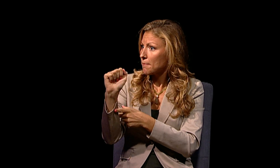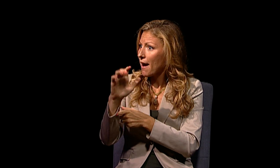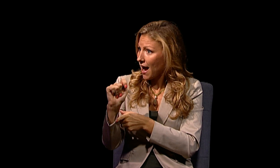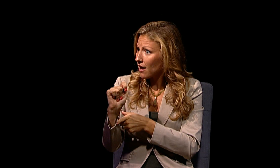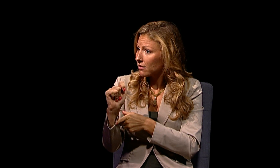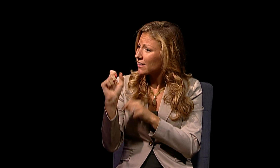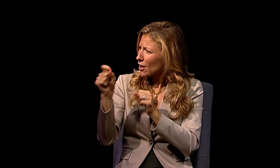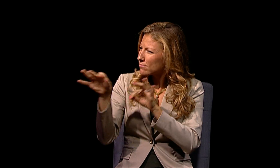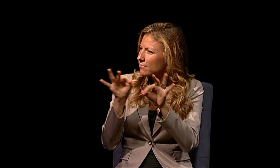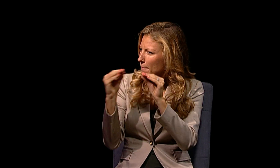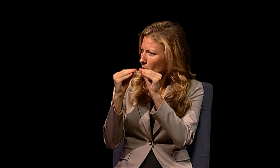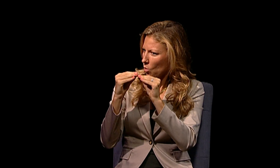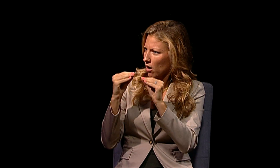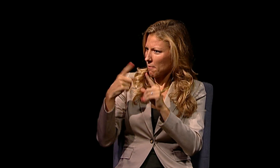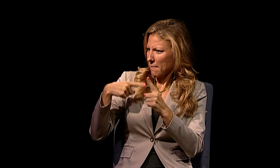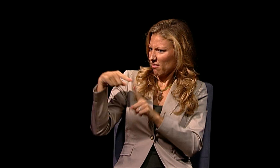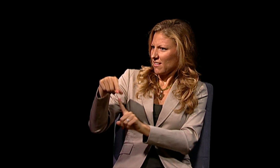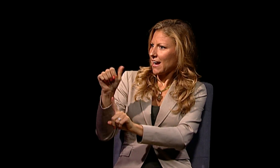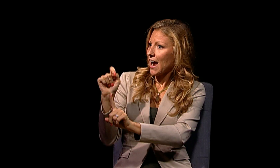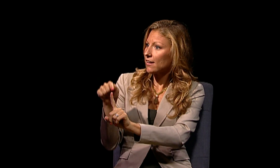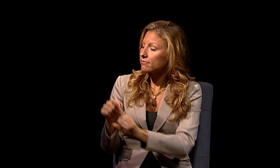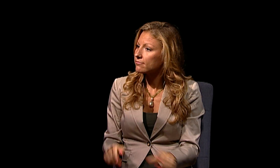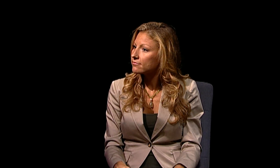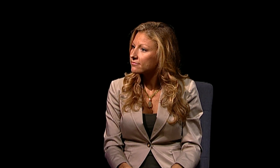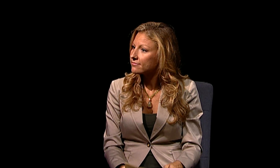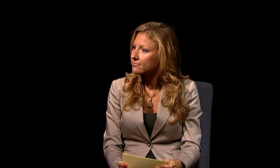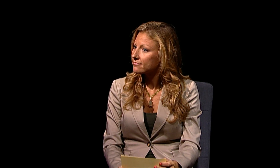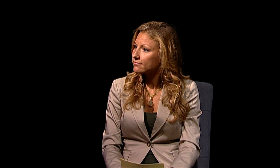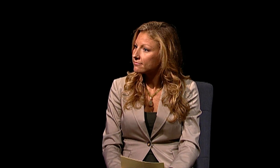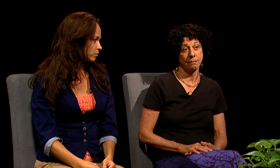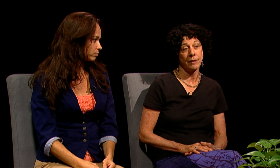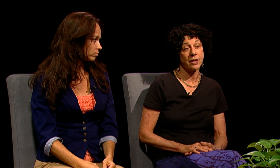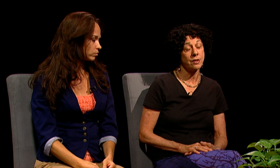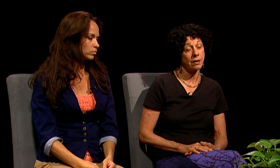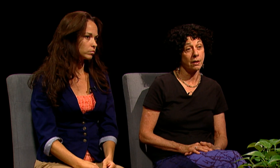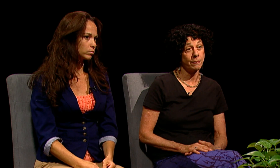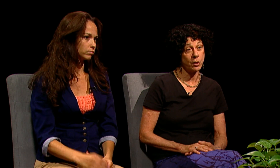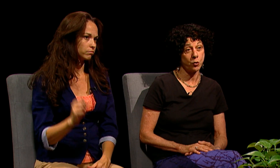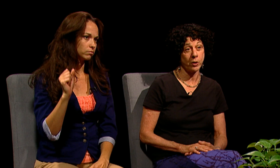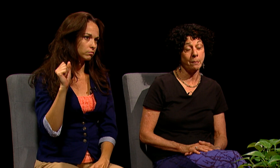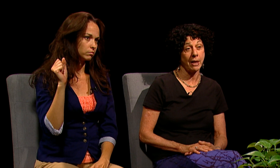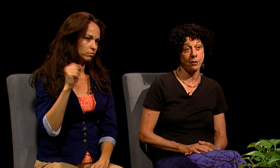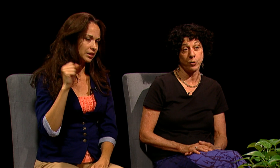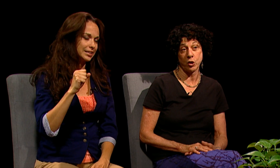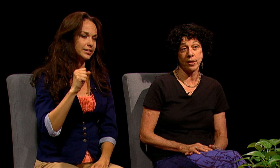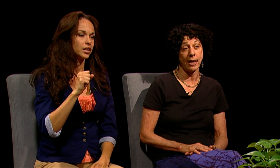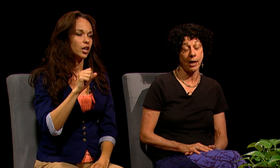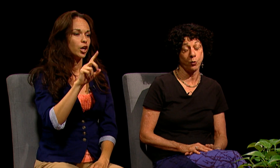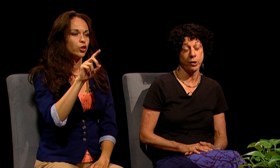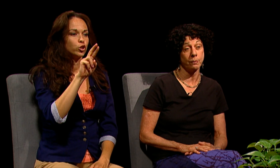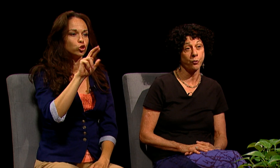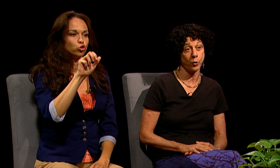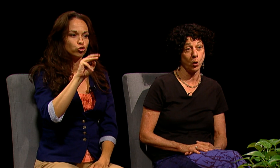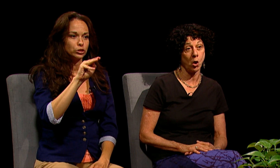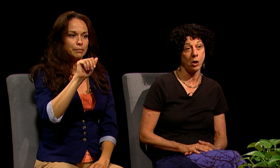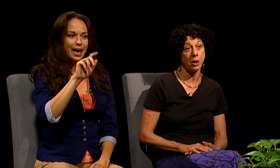YOU SUPPORT THE DREAM ACT, CAN YOU TELL US A LITTLE BIT MORE ABOUT THAT ACT? YES, THE DREAM ACT WHICH IS THE ACRONYM FOR THE LAW